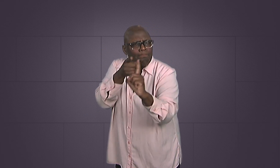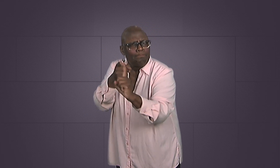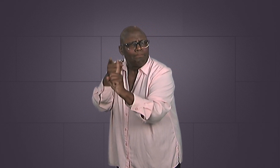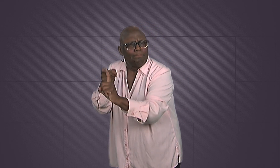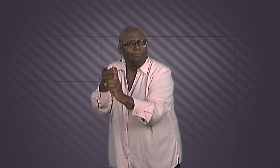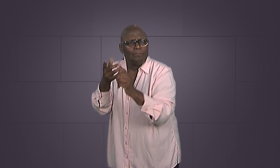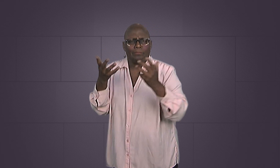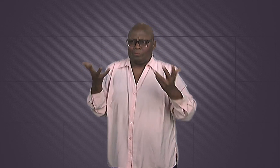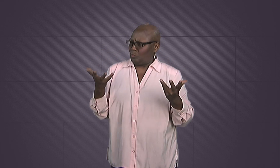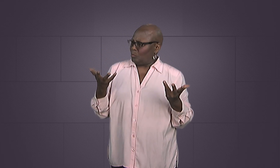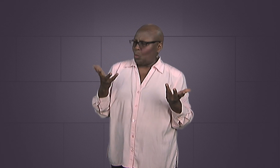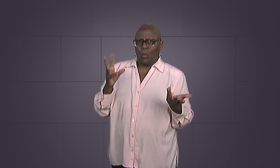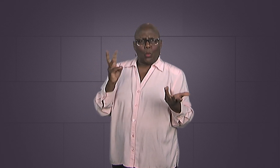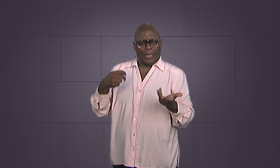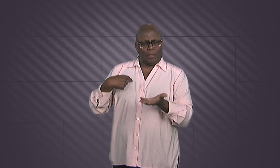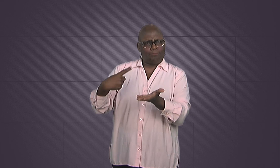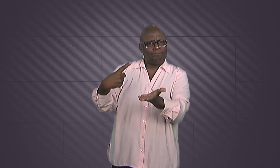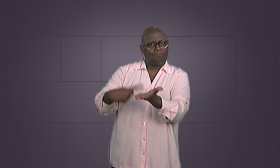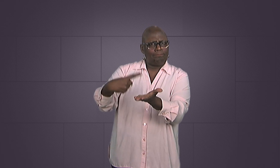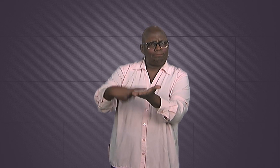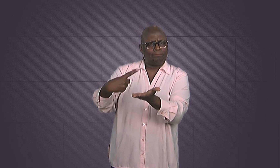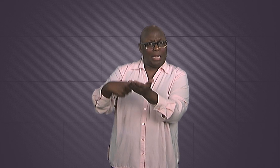that when we are discussing American Sign Language,